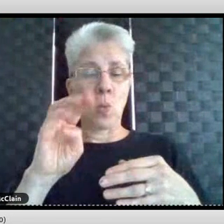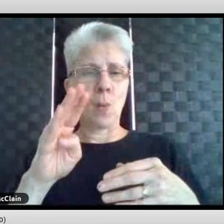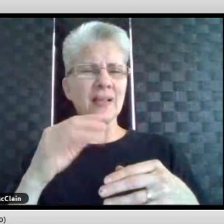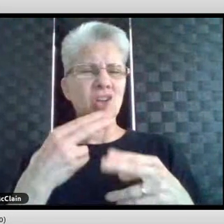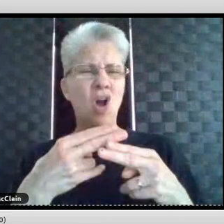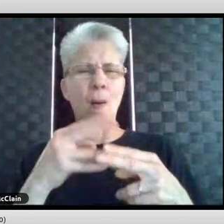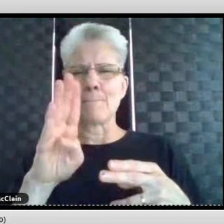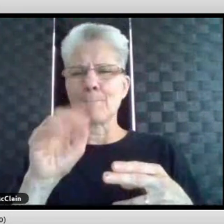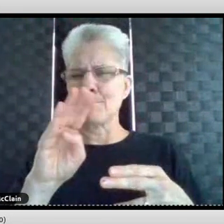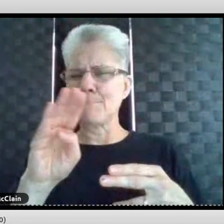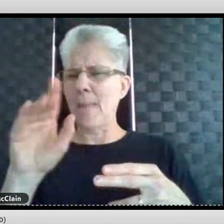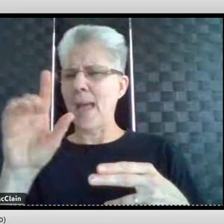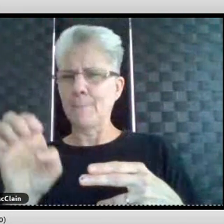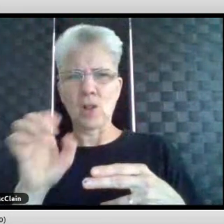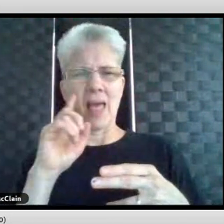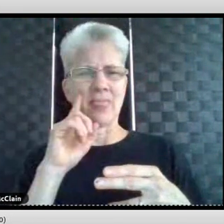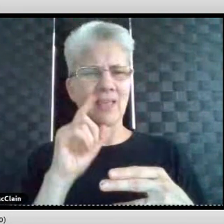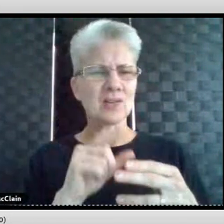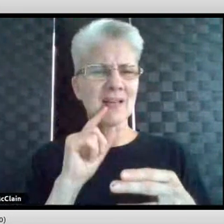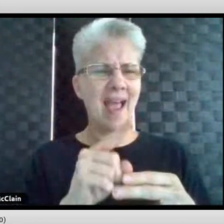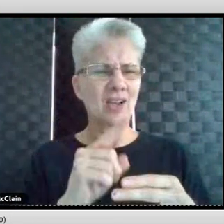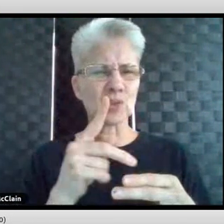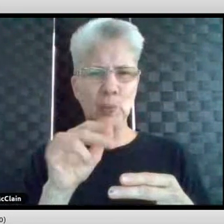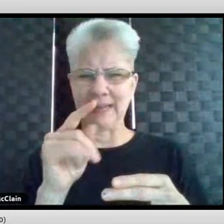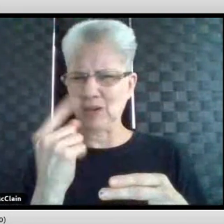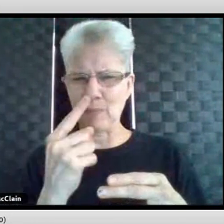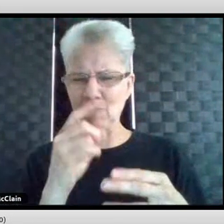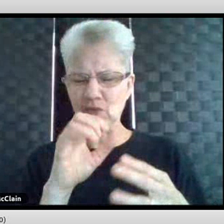I think there's an actual kit or something for that.